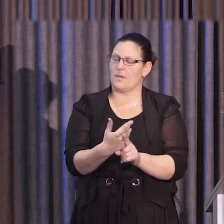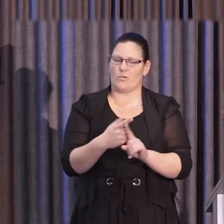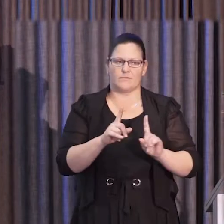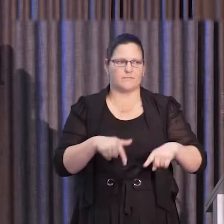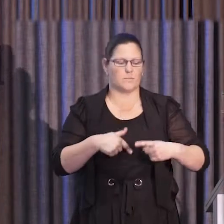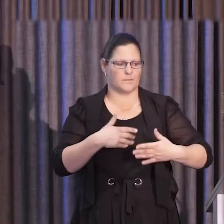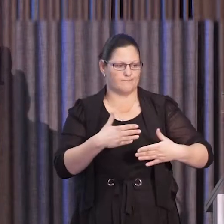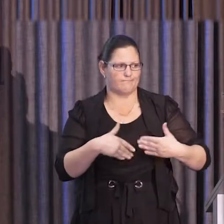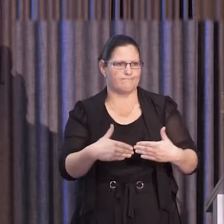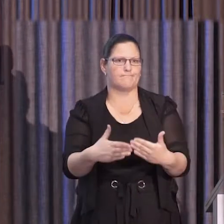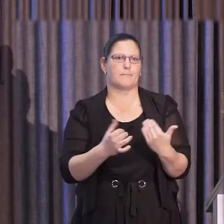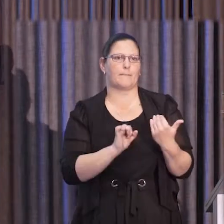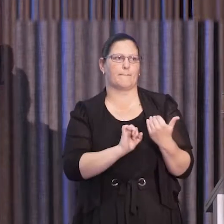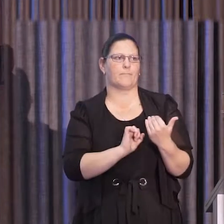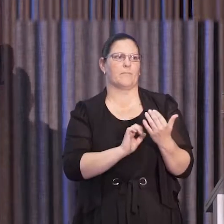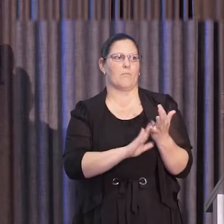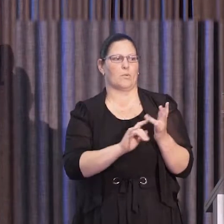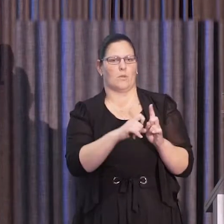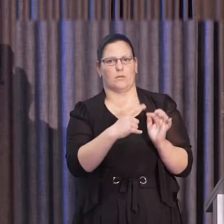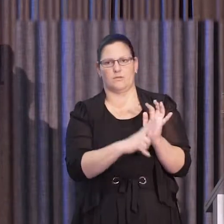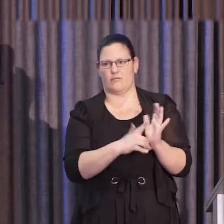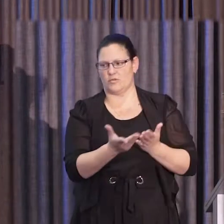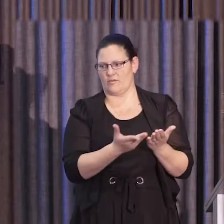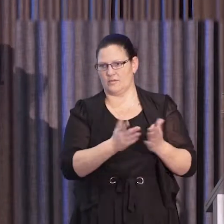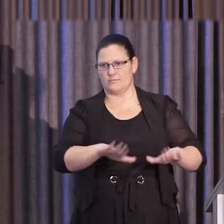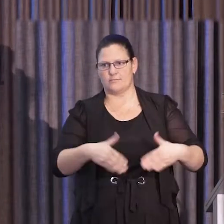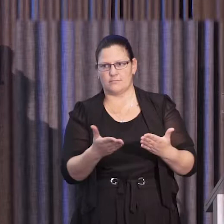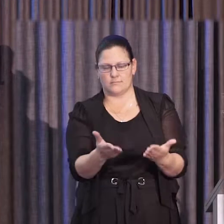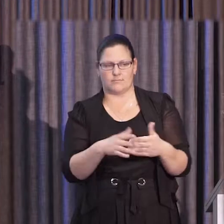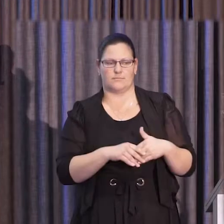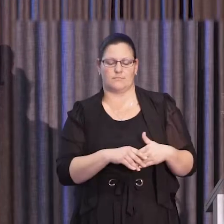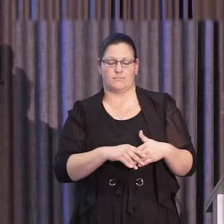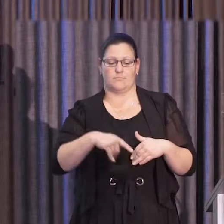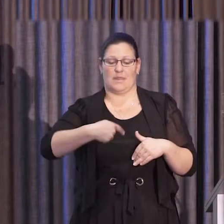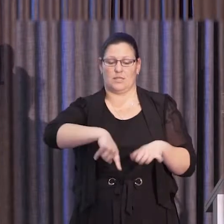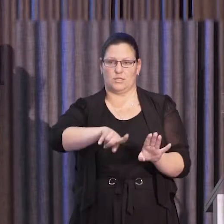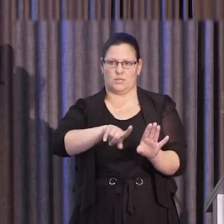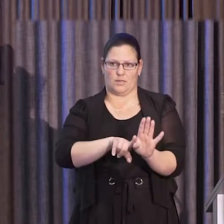And from the 1st of July, '18, we will be moving to a different structure for delivering services,